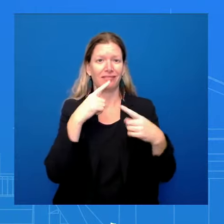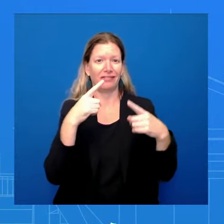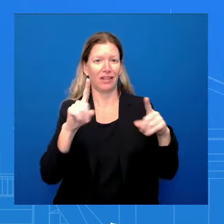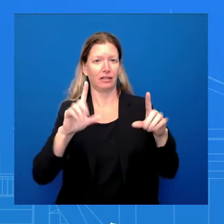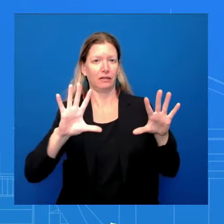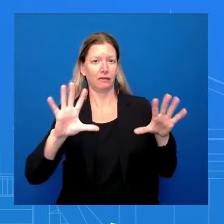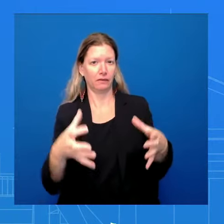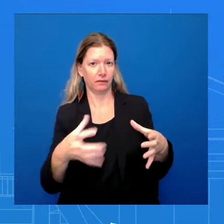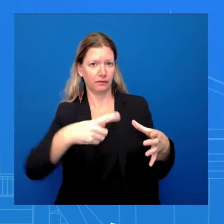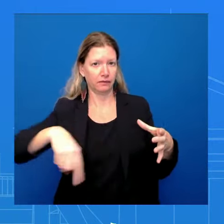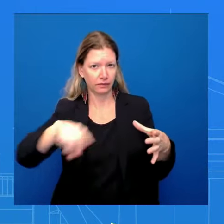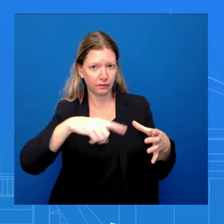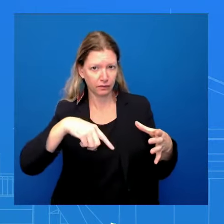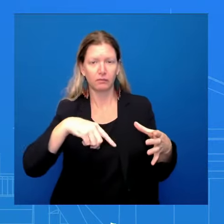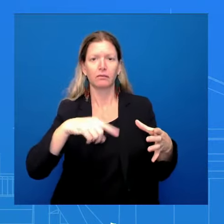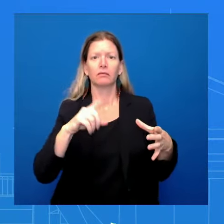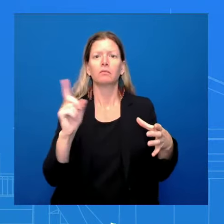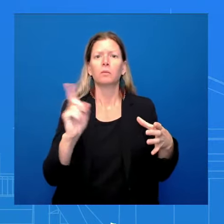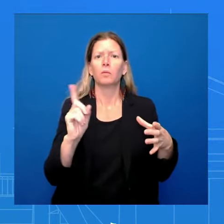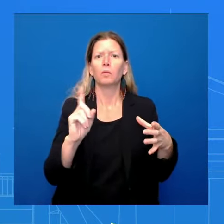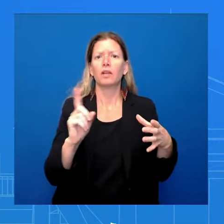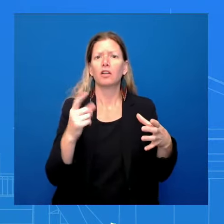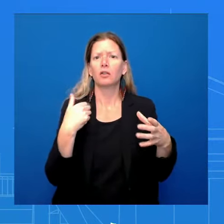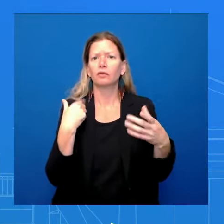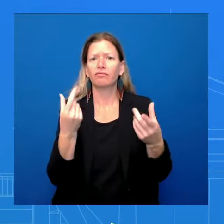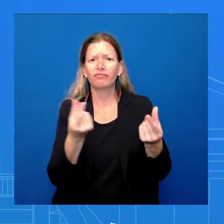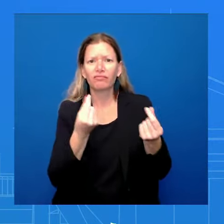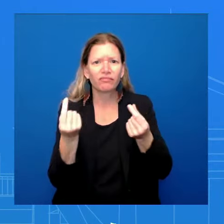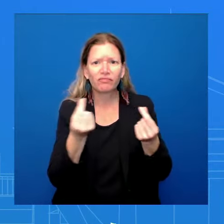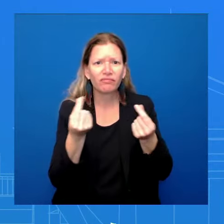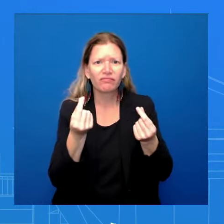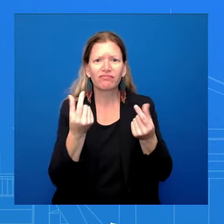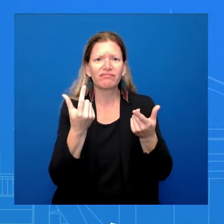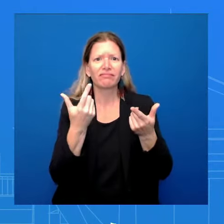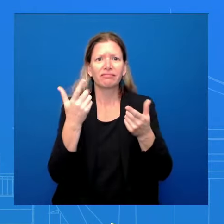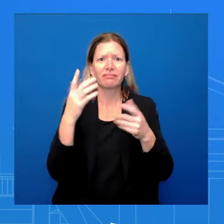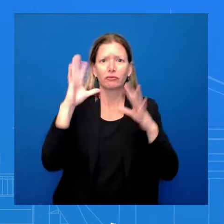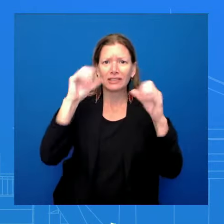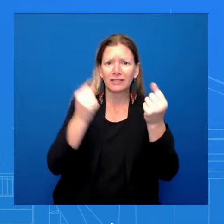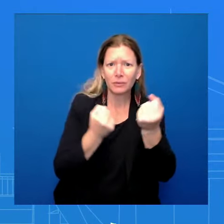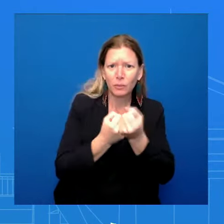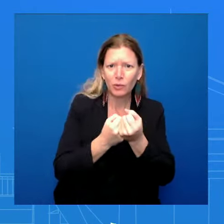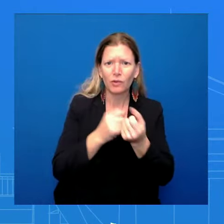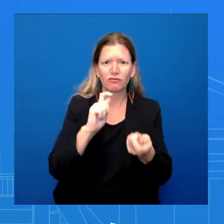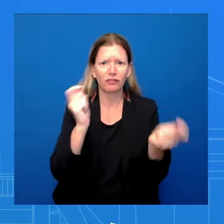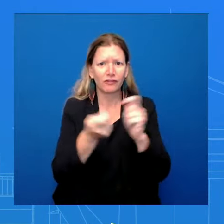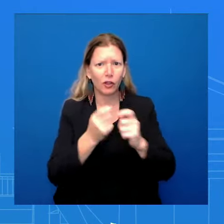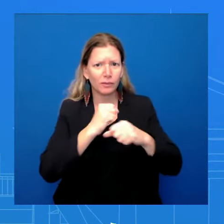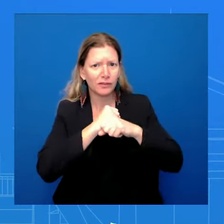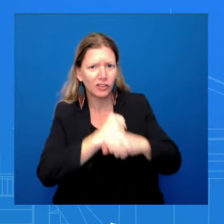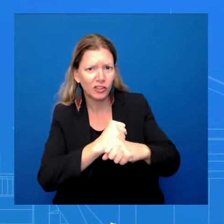Mr. Sullivan: The President, in his U.N. General Assembly speech last year, actually laid out his view that we need to add additional both permanent